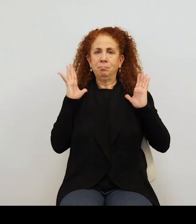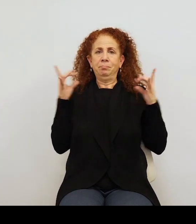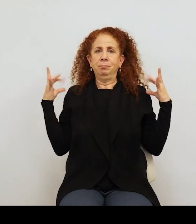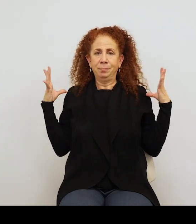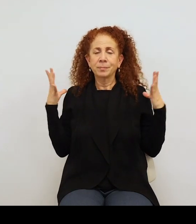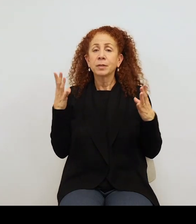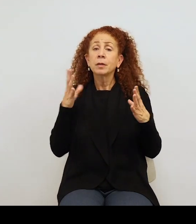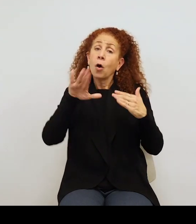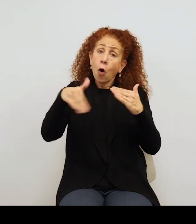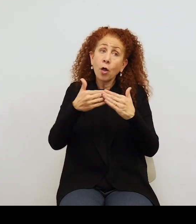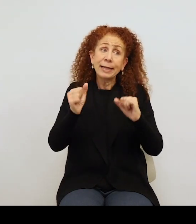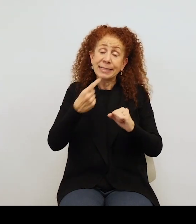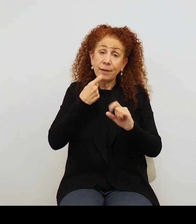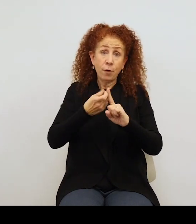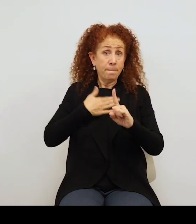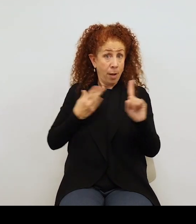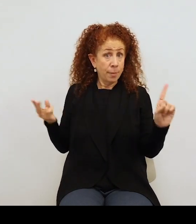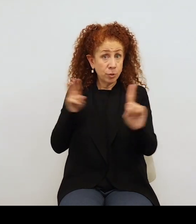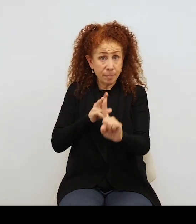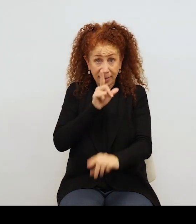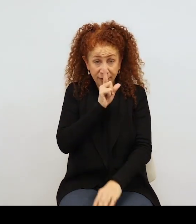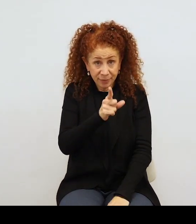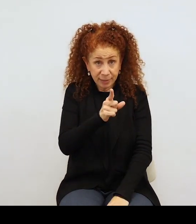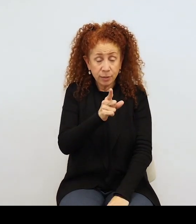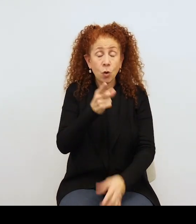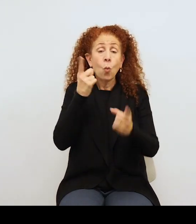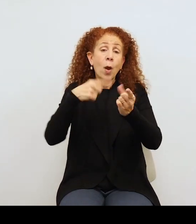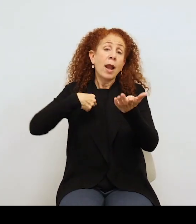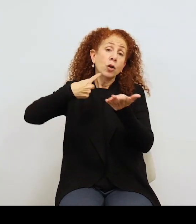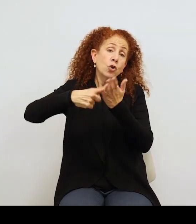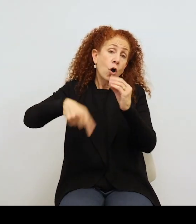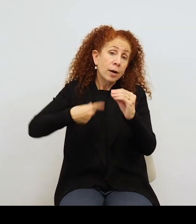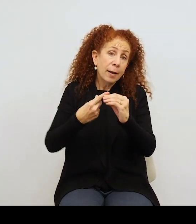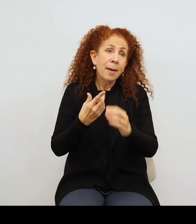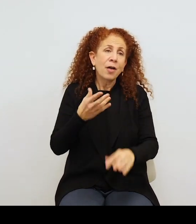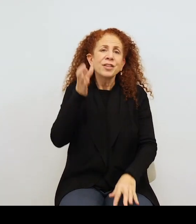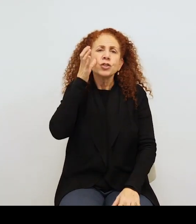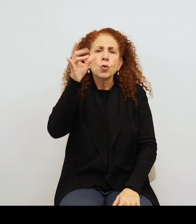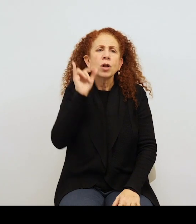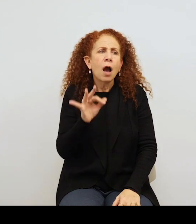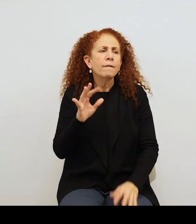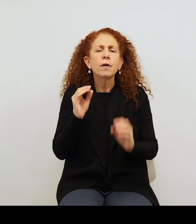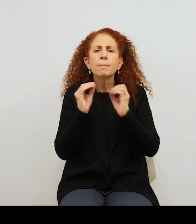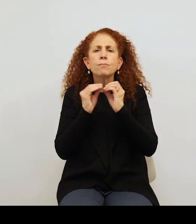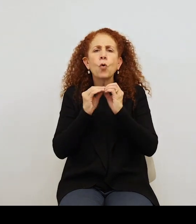All I can say from my perspective when I talked about this notion of a more participatory